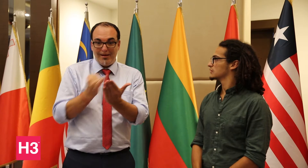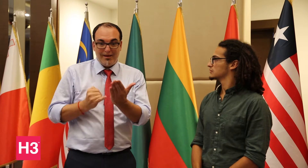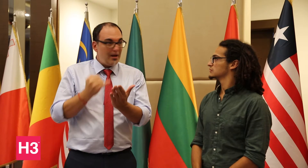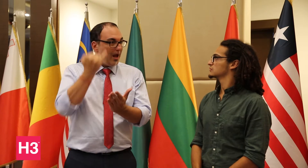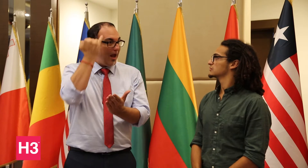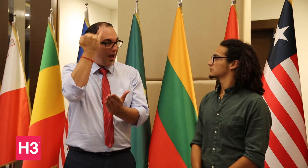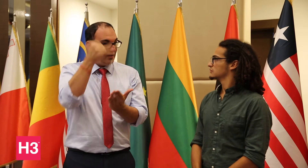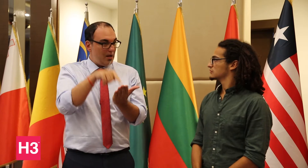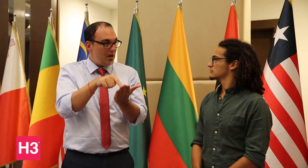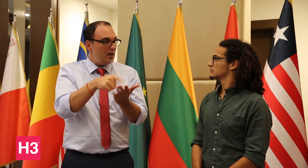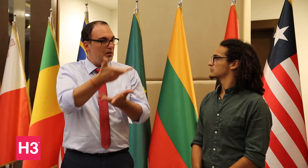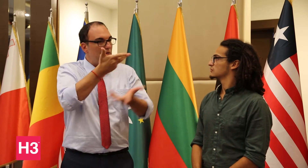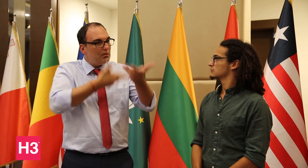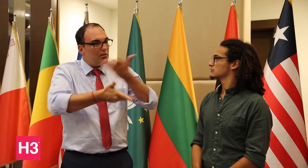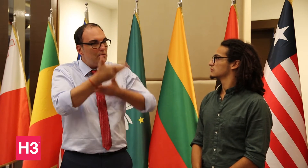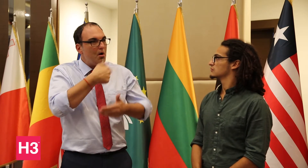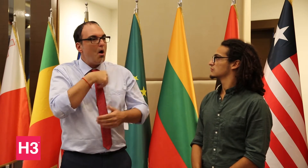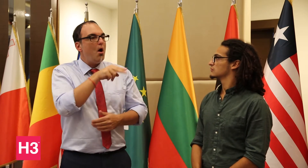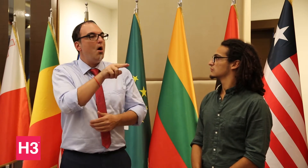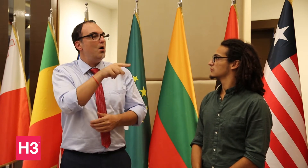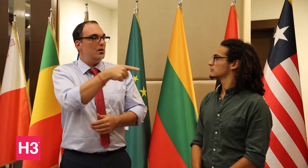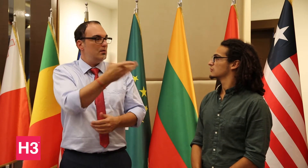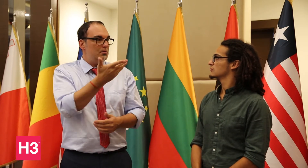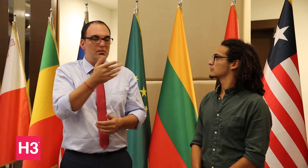Previously the name for ICSD was CISS [Comité